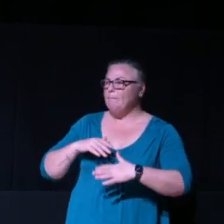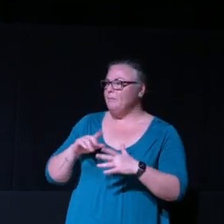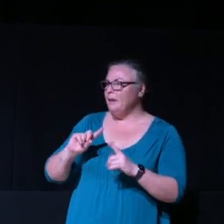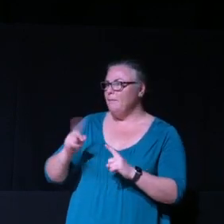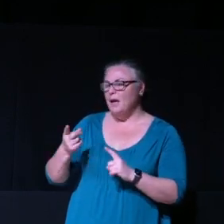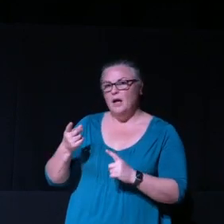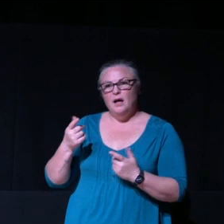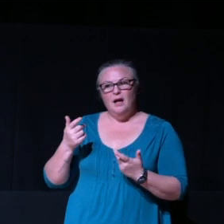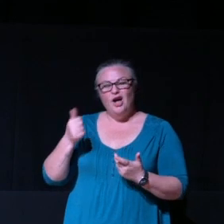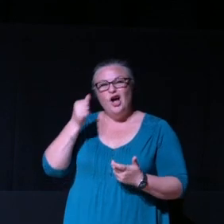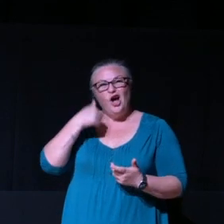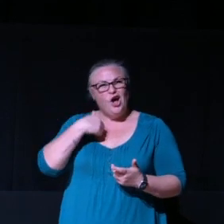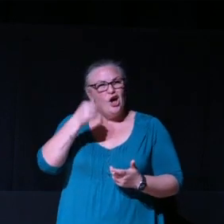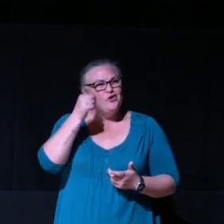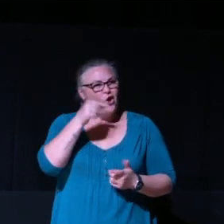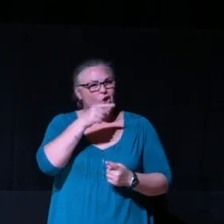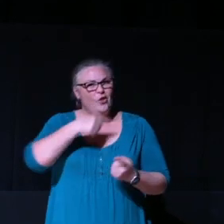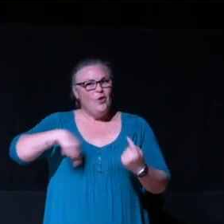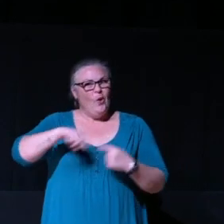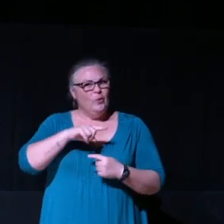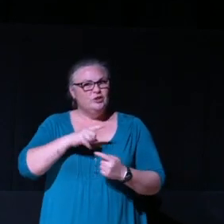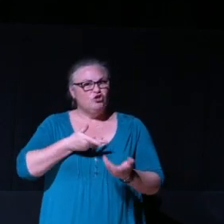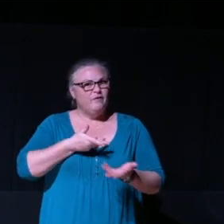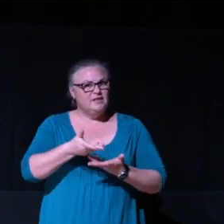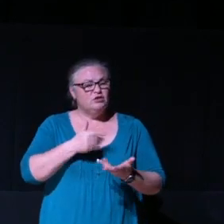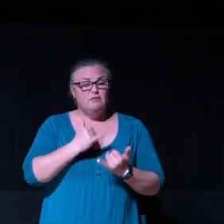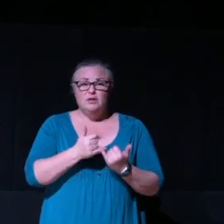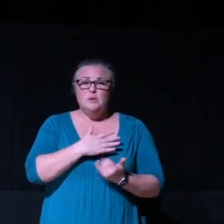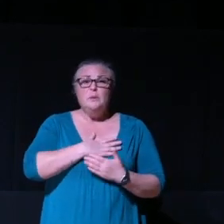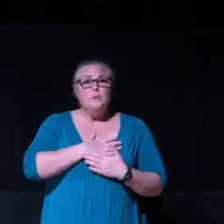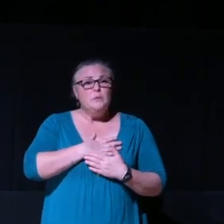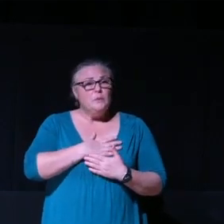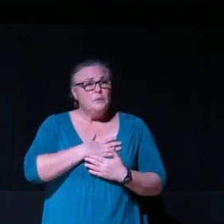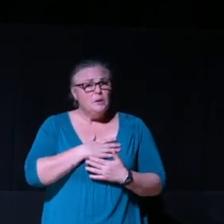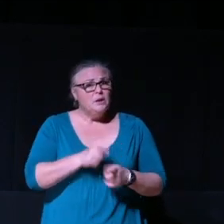conversations are really sensitive for a lot of people and debating your right